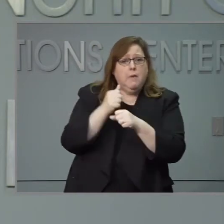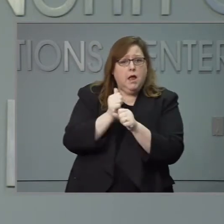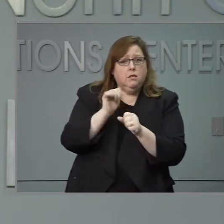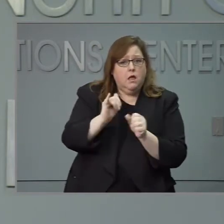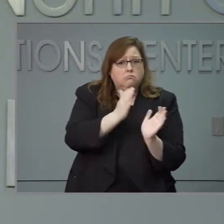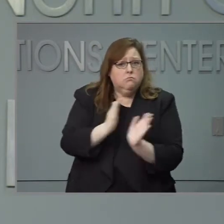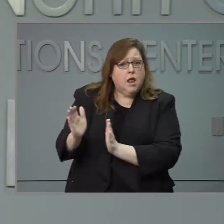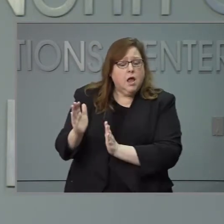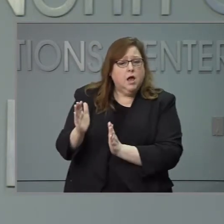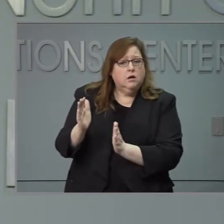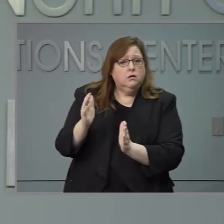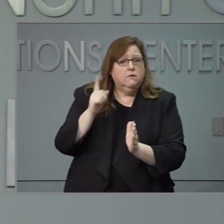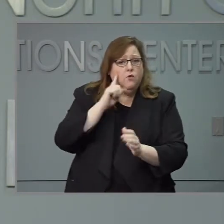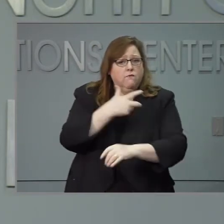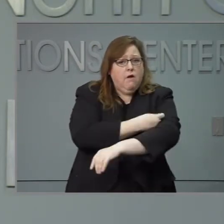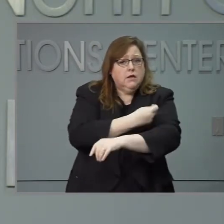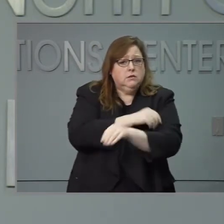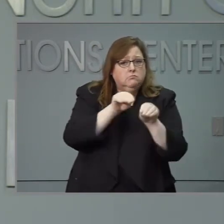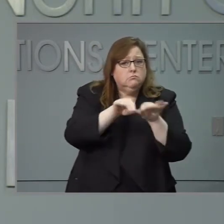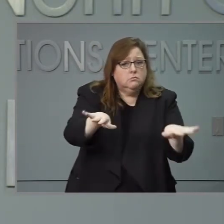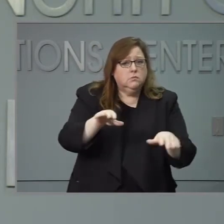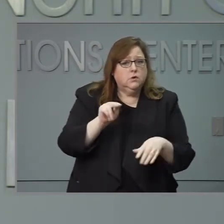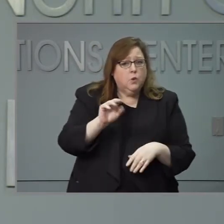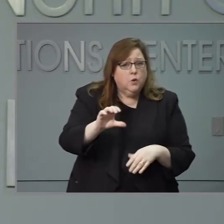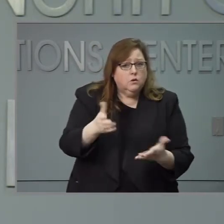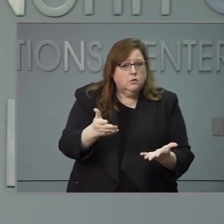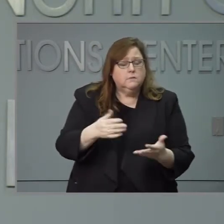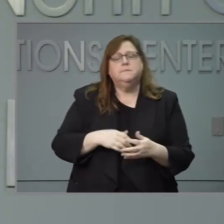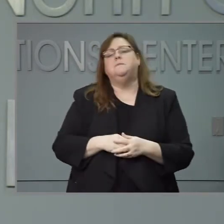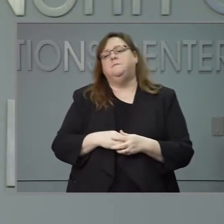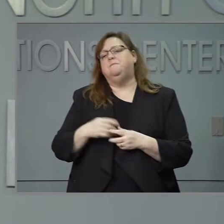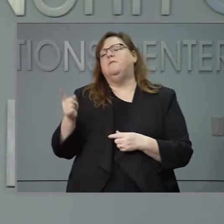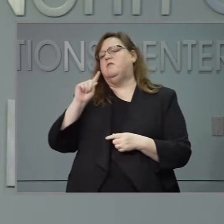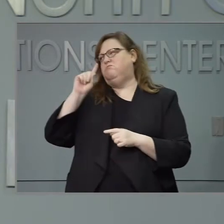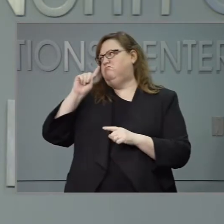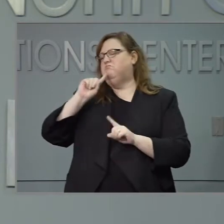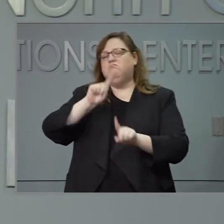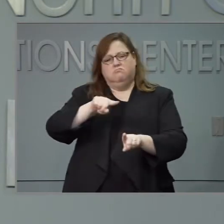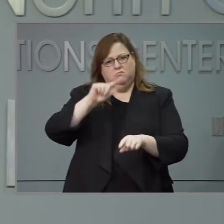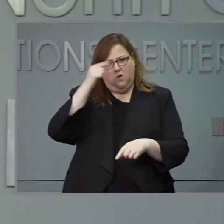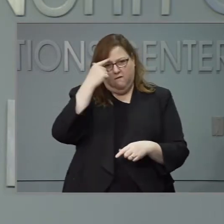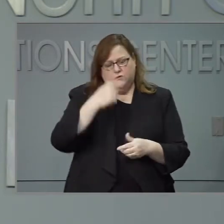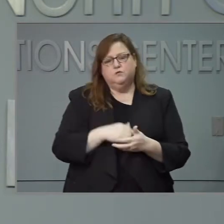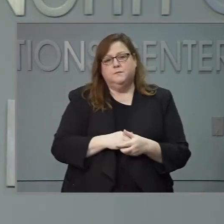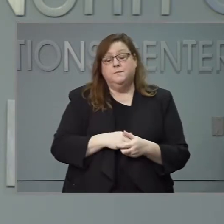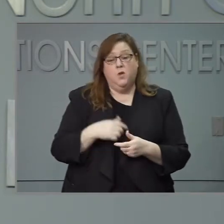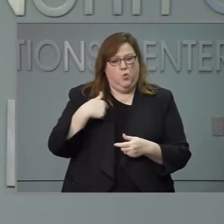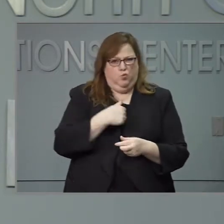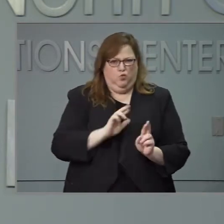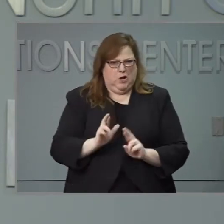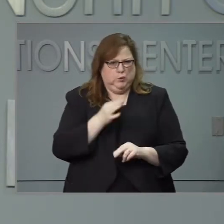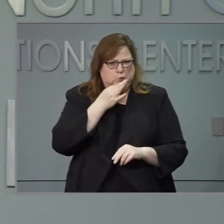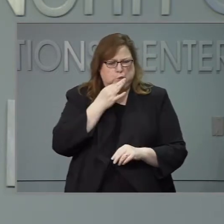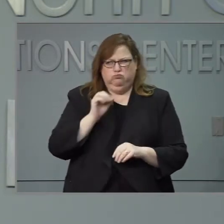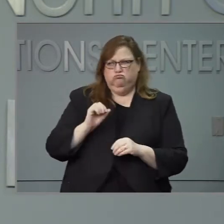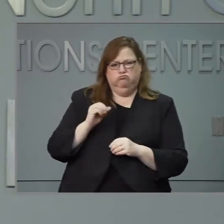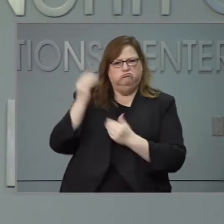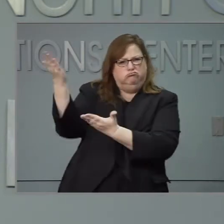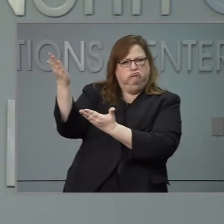ABIERTA OTRA VEZ? ¿QUÉ TIENE QUE PASAR PRIMERO? Gov. Cooper: LA PRIORIDAD NÚMERO UNO, QUE LOS NIÑOS